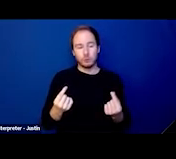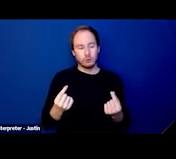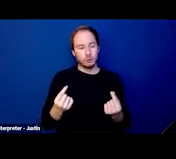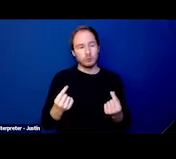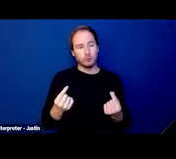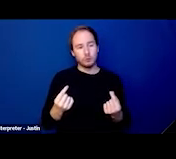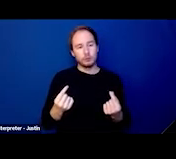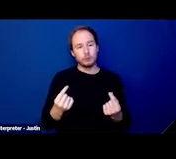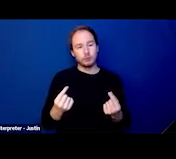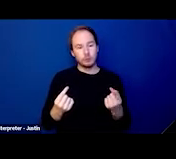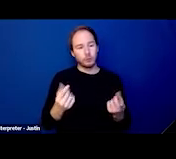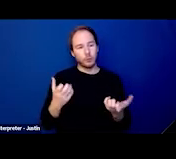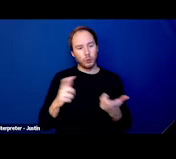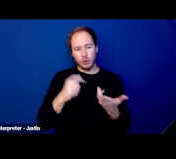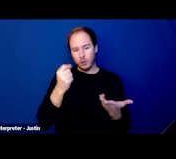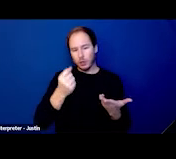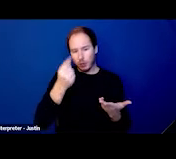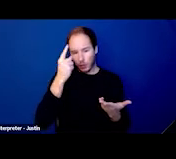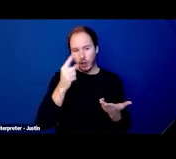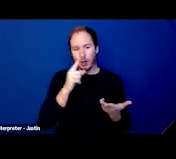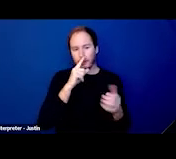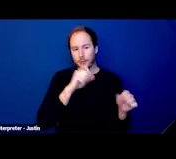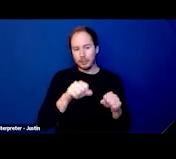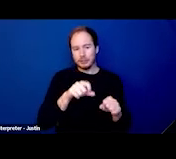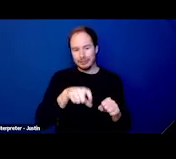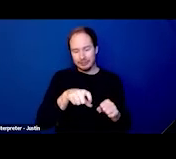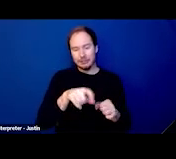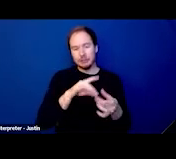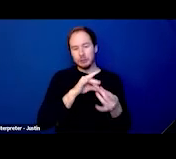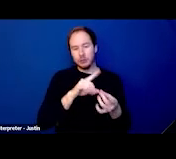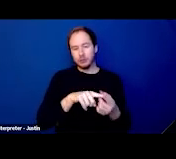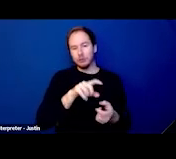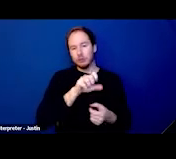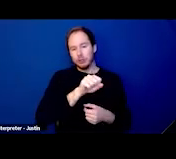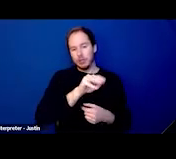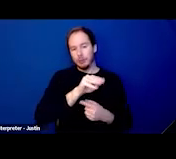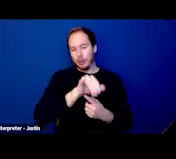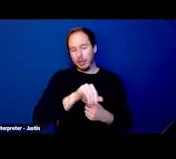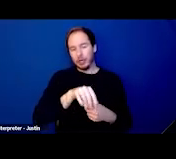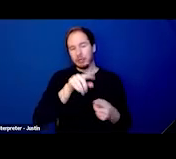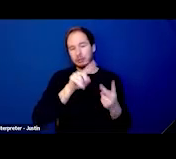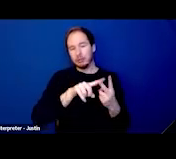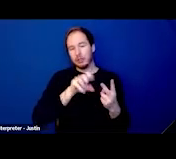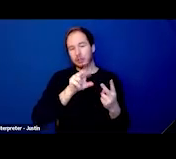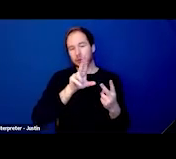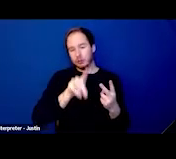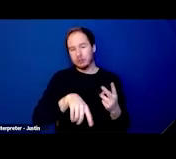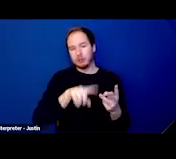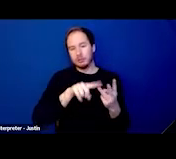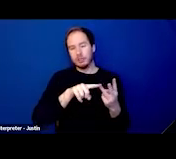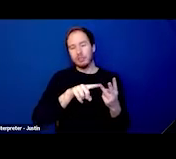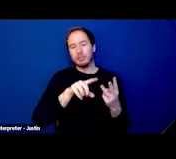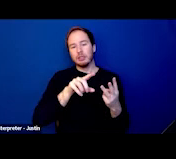to better understand the potential needs that are associated with serious mental illness, substance use disorder, and serious emotional disturbance for folks